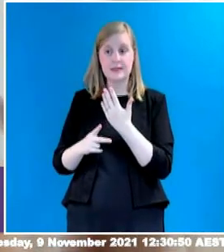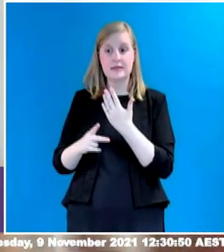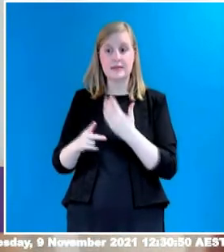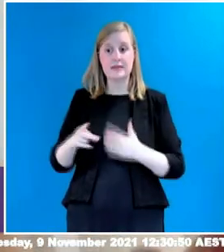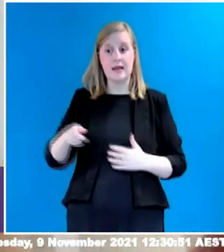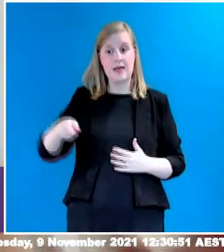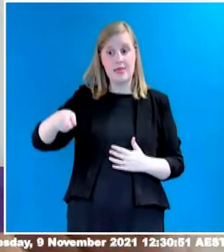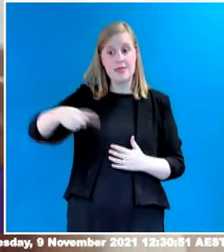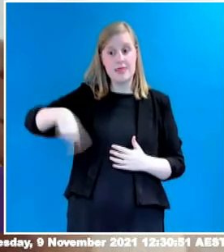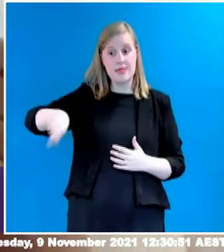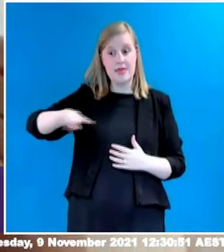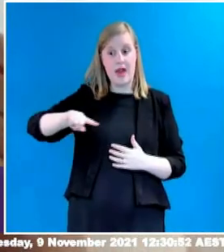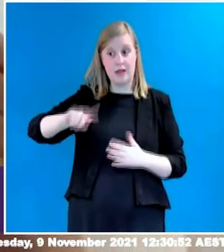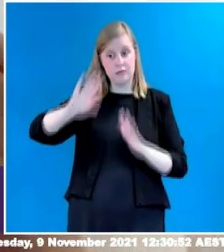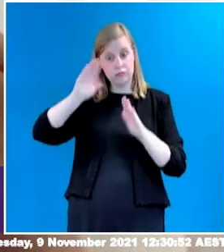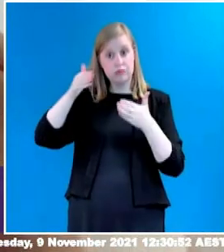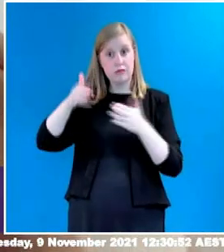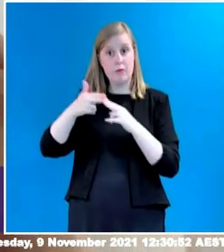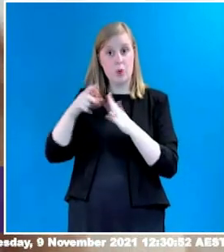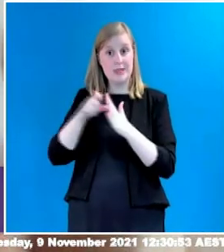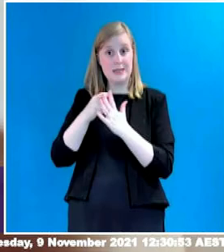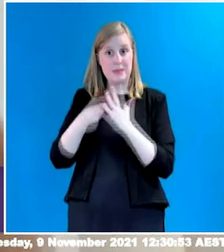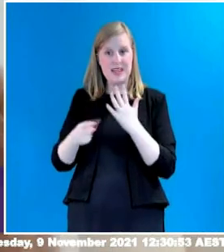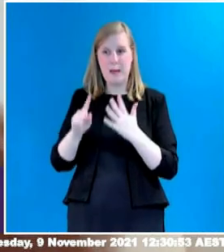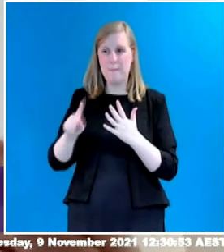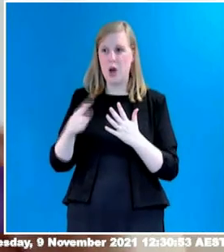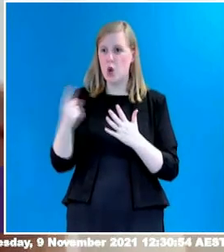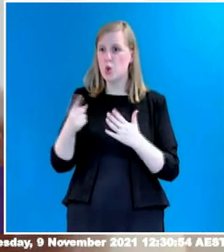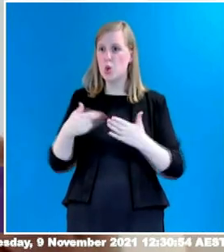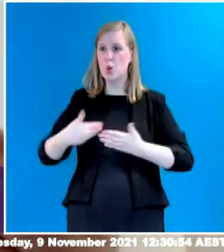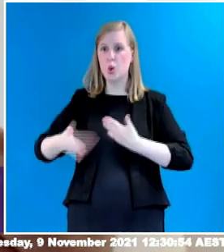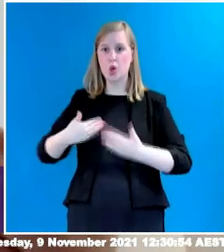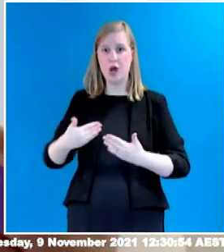nondisabled people, are actually put on at entry level.